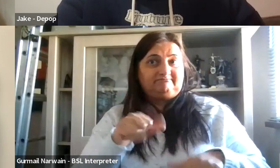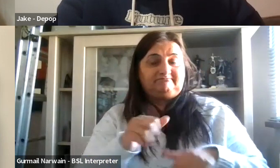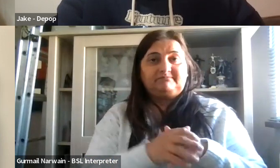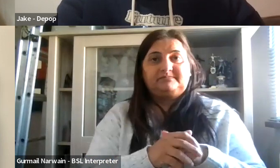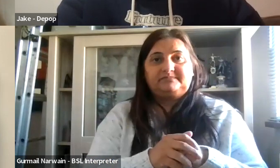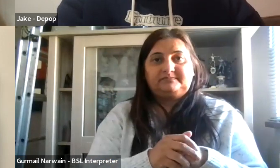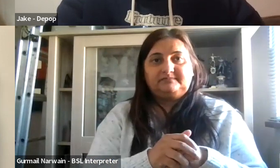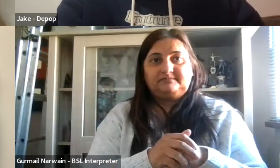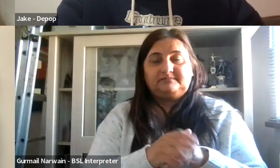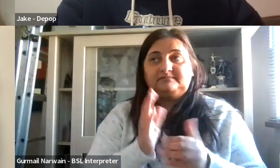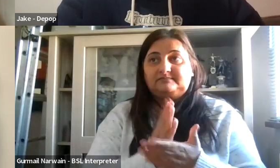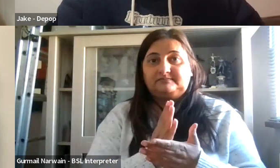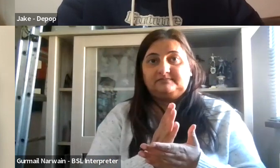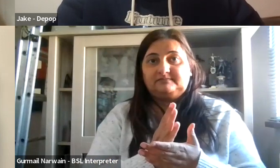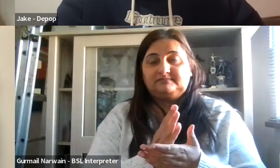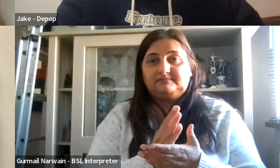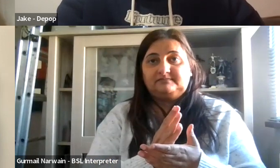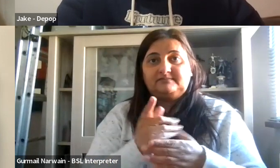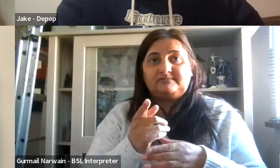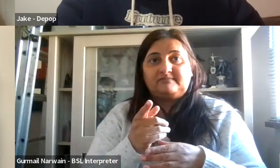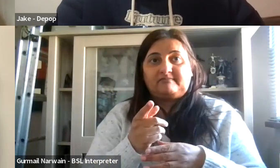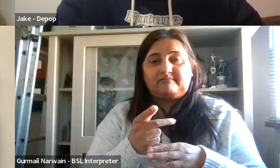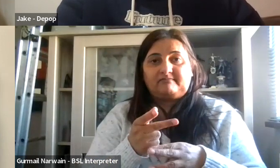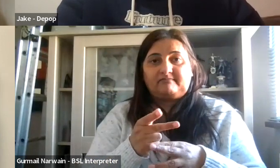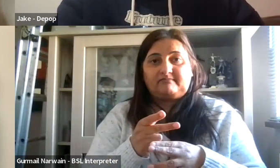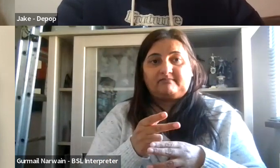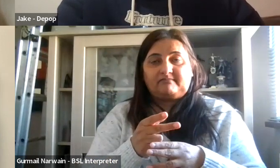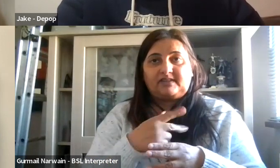If they're especially if they've got people, you know, pretty putting ideas in and bringing